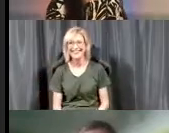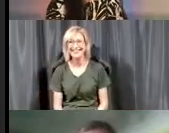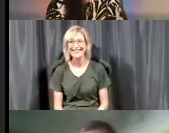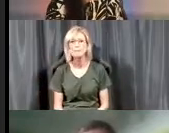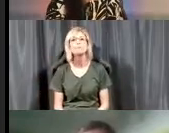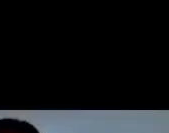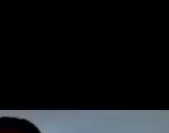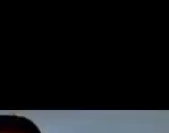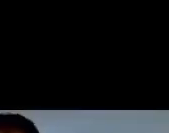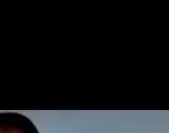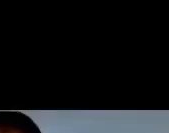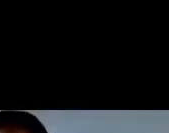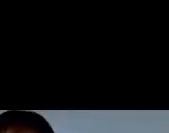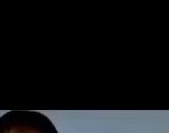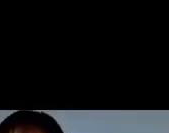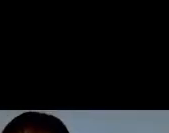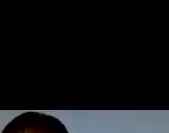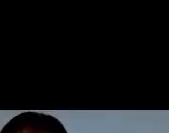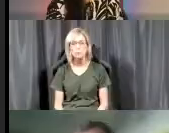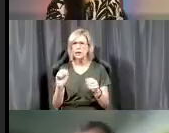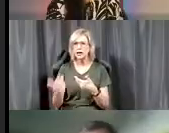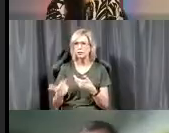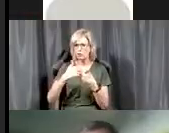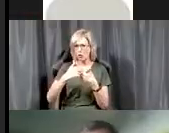'm not sure if you folks were able to join us for the very first